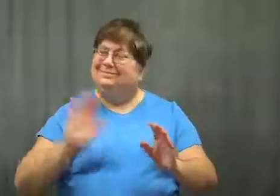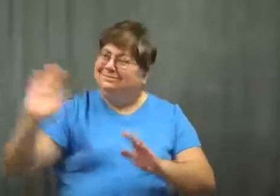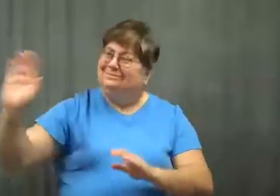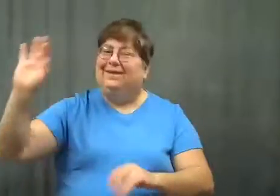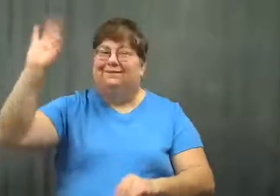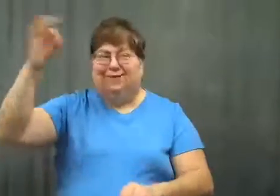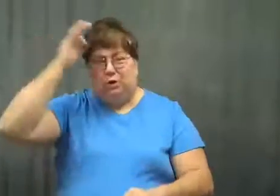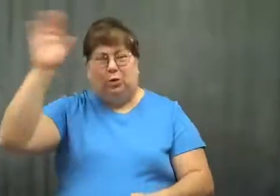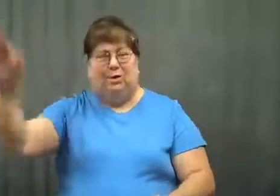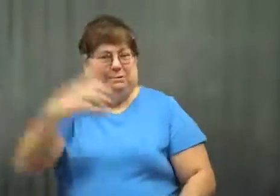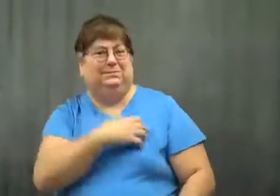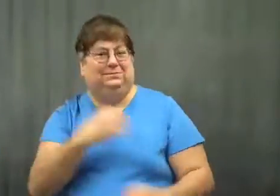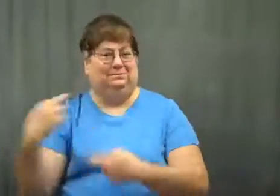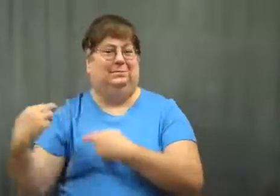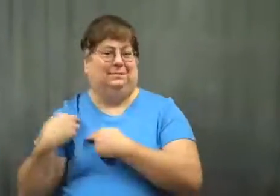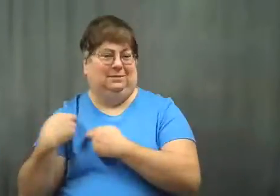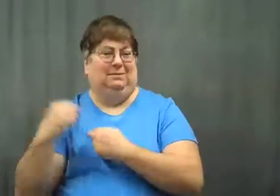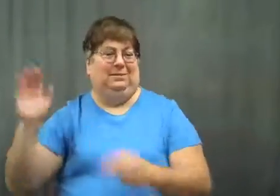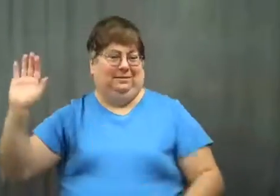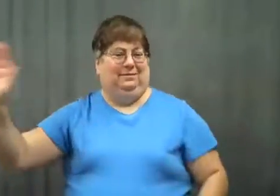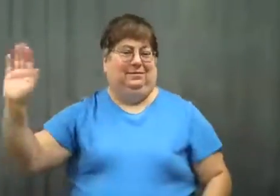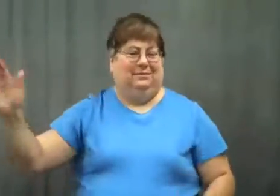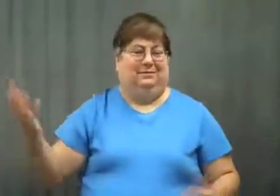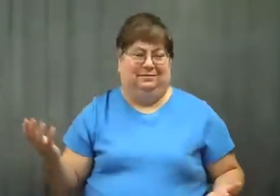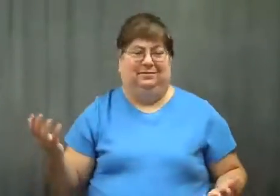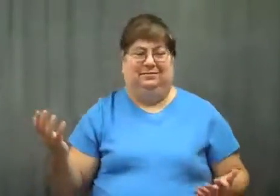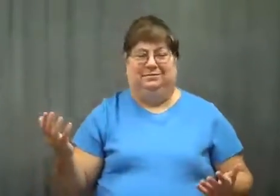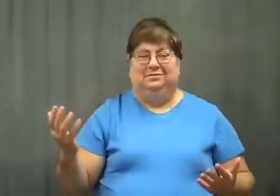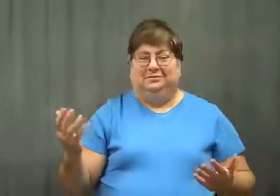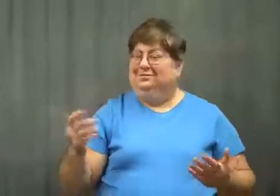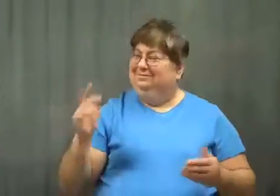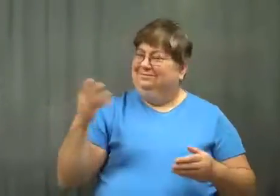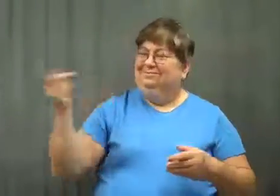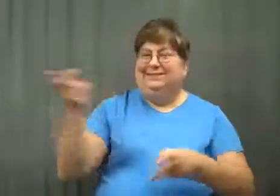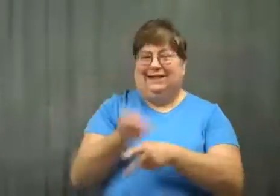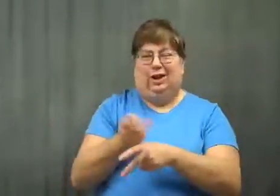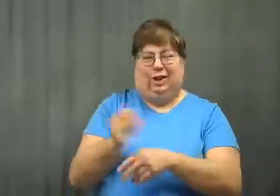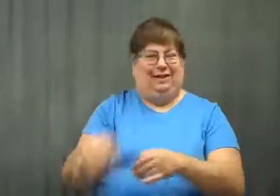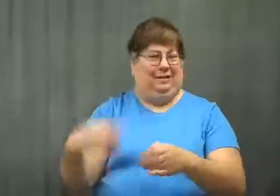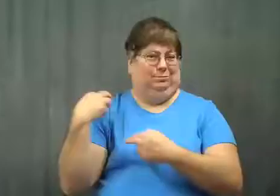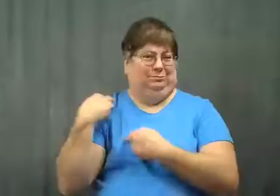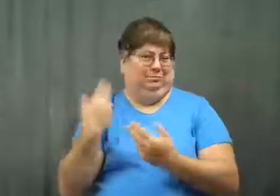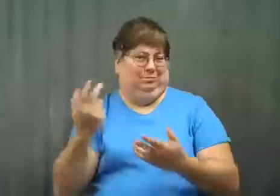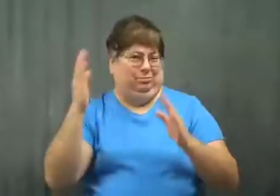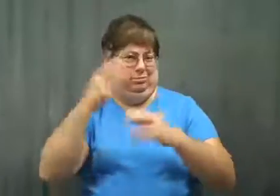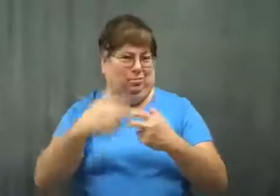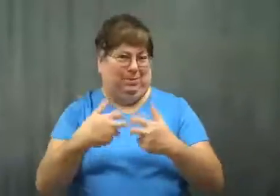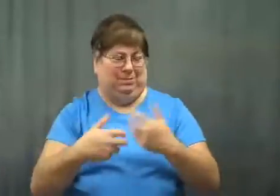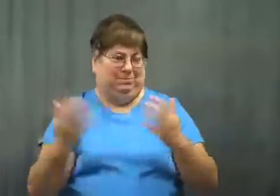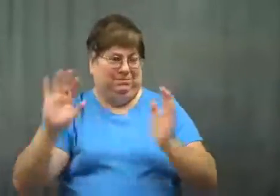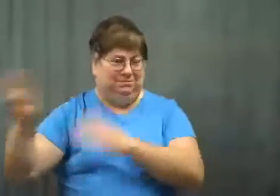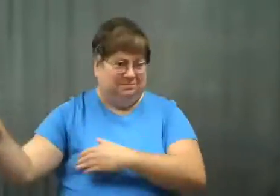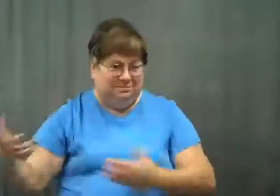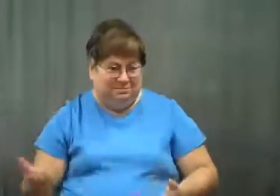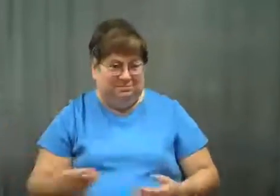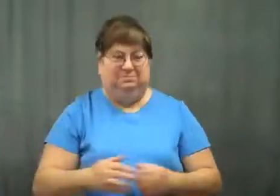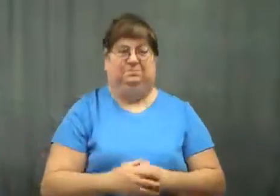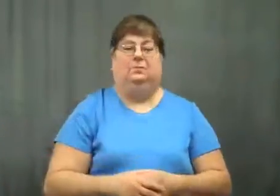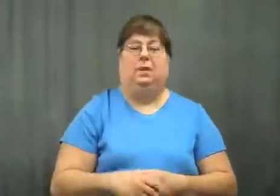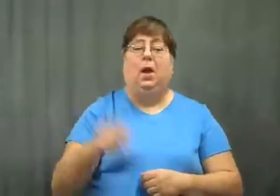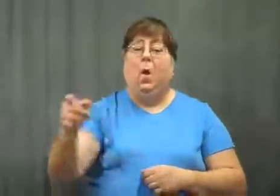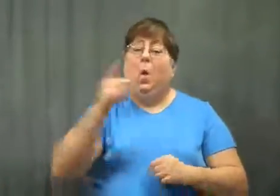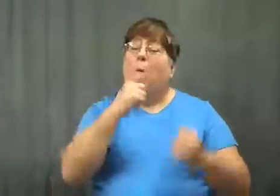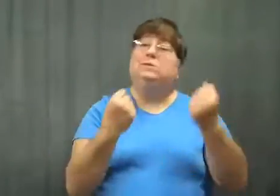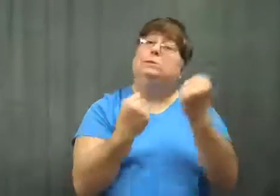Federal agents should be responsible for immigration issues.